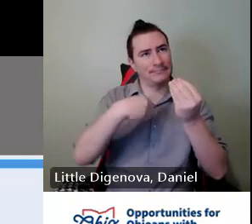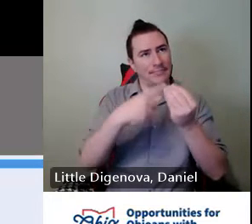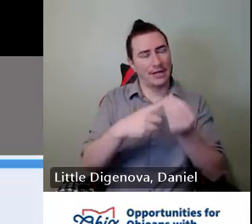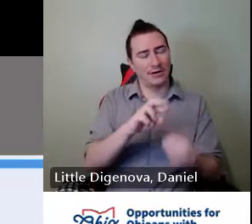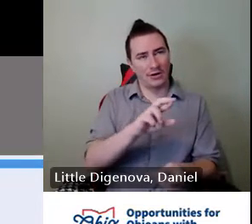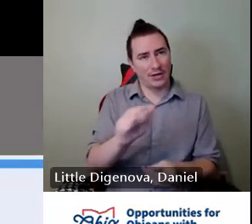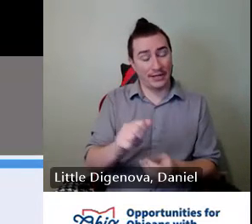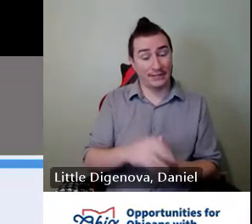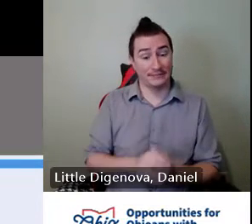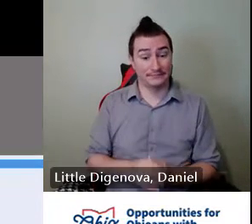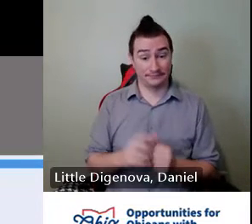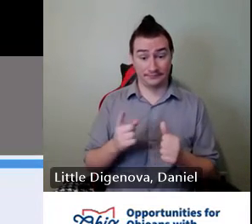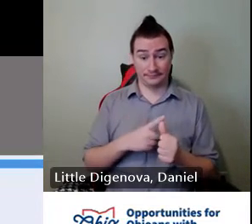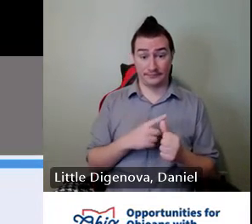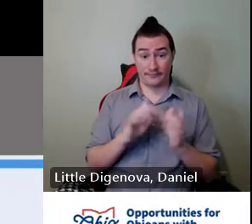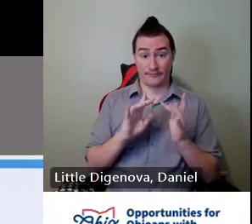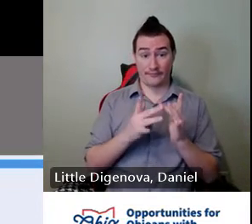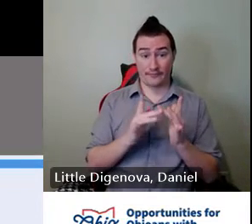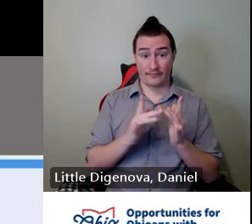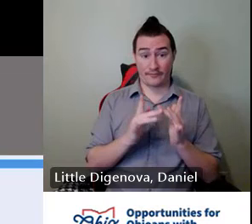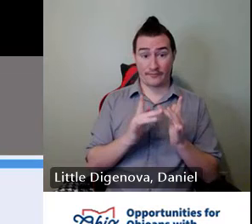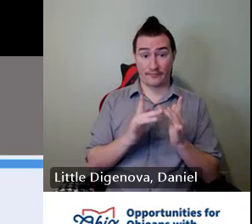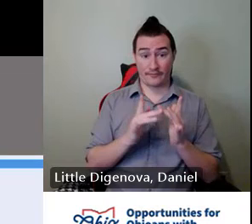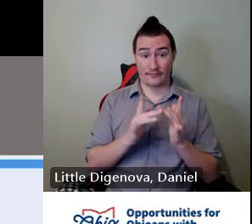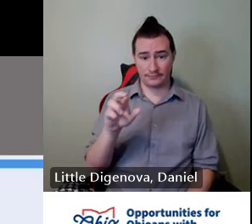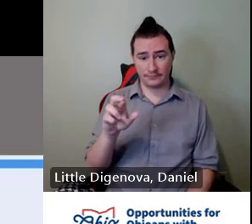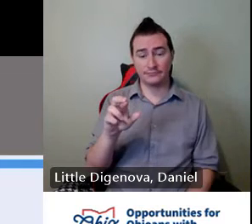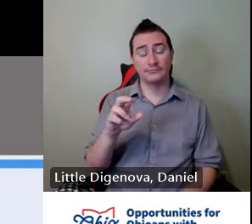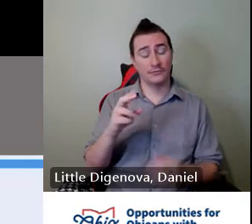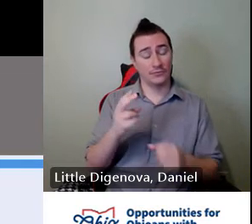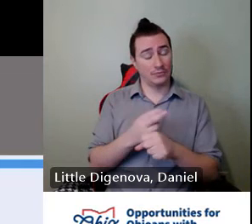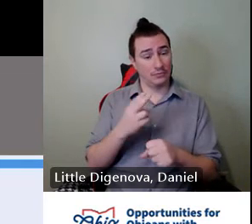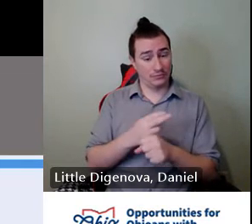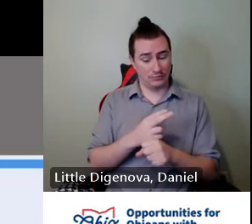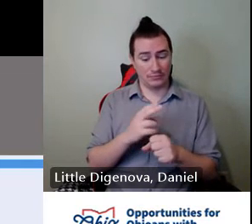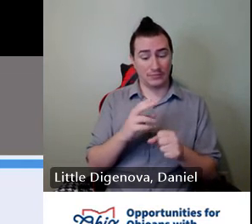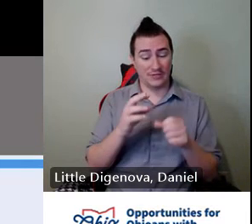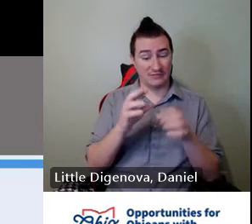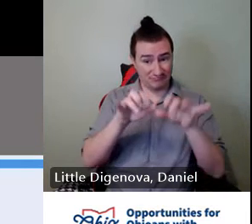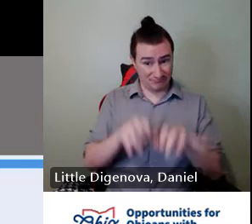known as SOAR, where the user can enter a search phrase and then be connected with accommodation options.